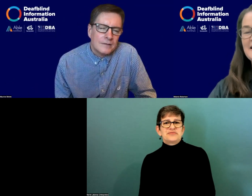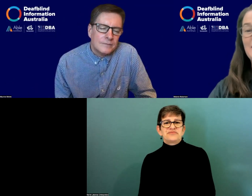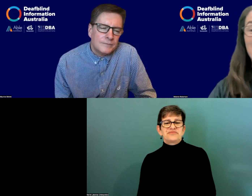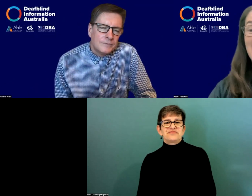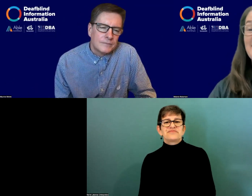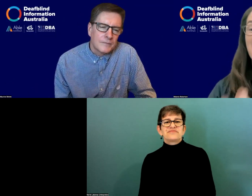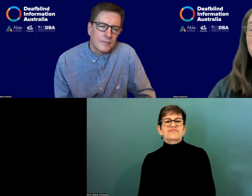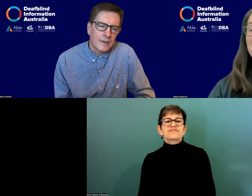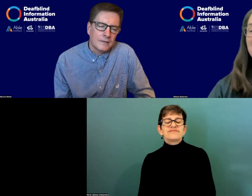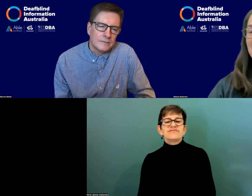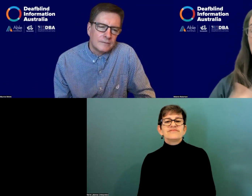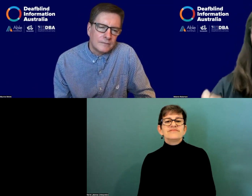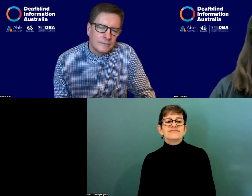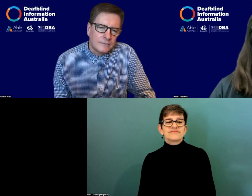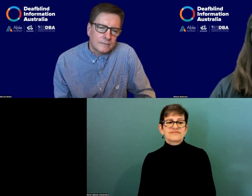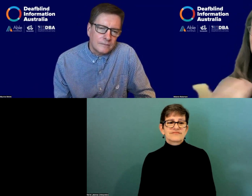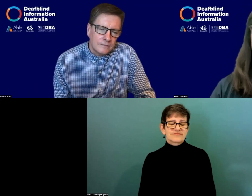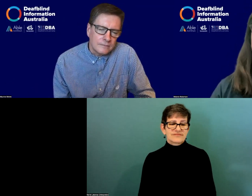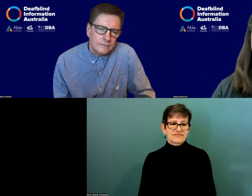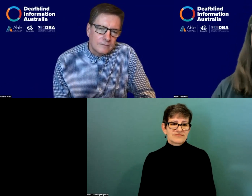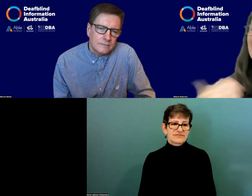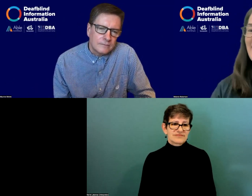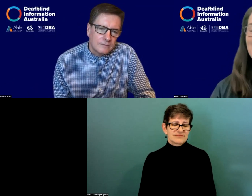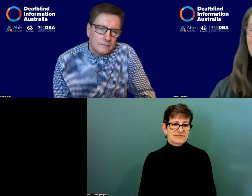And, you know, again that was all in good intent